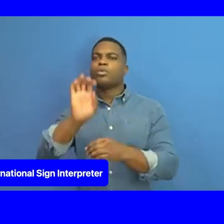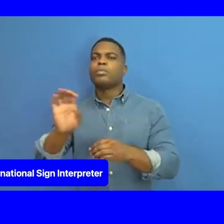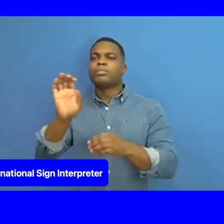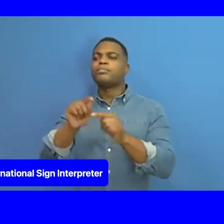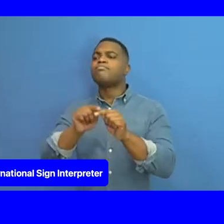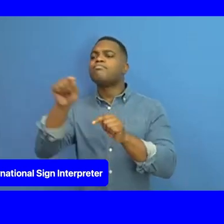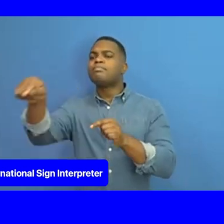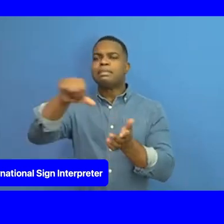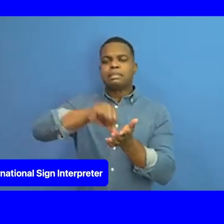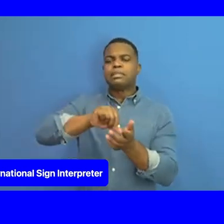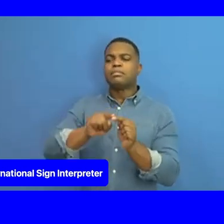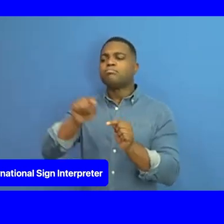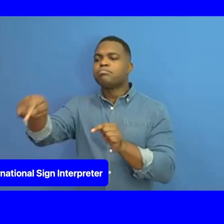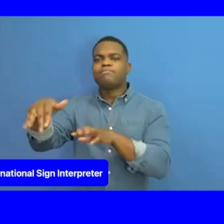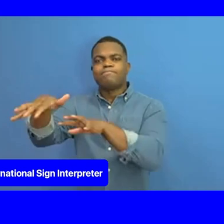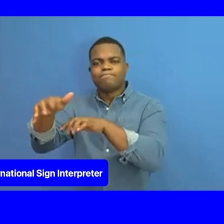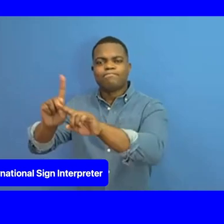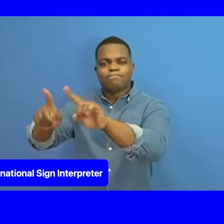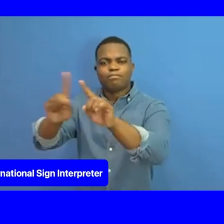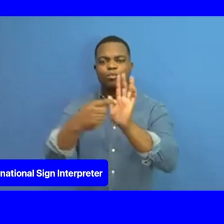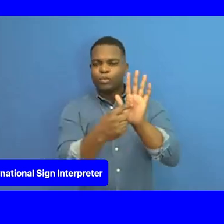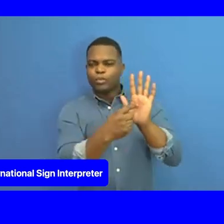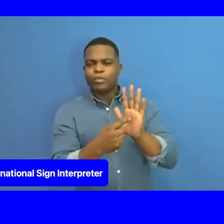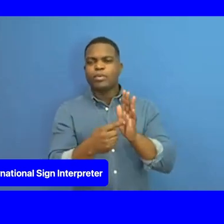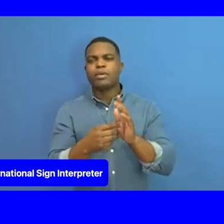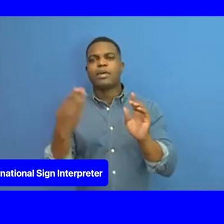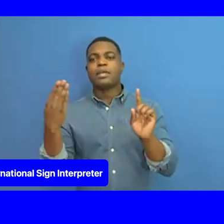artists-led archeological initiatives.